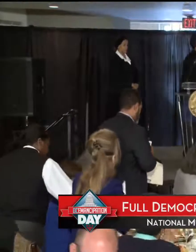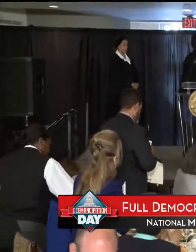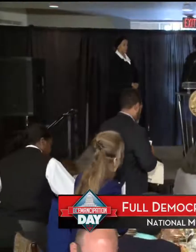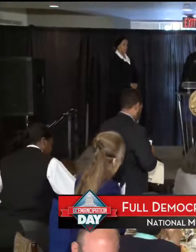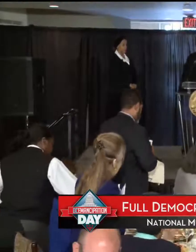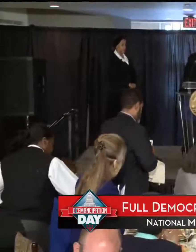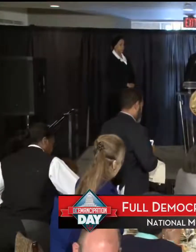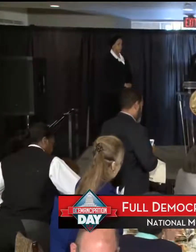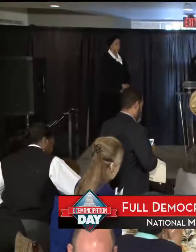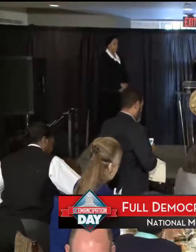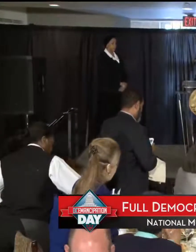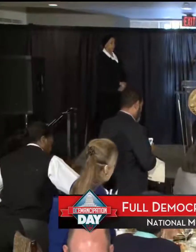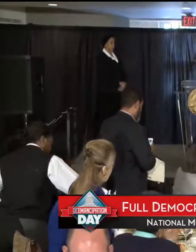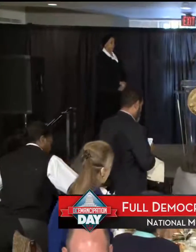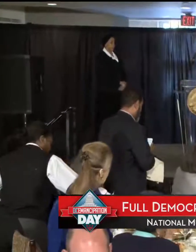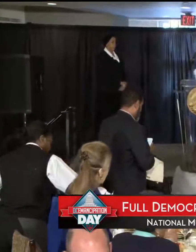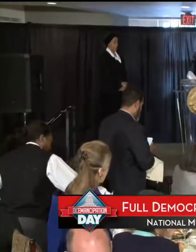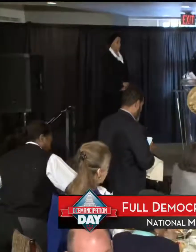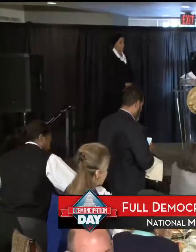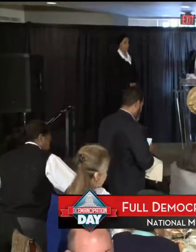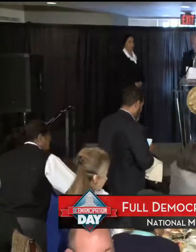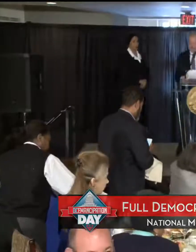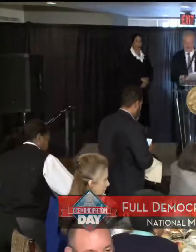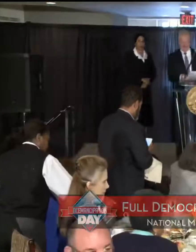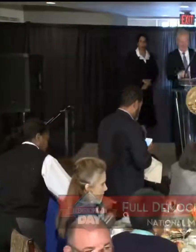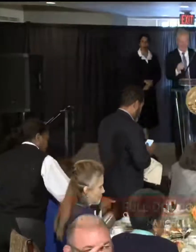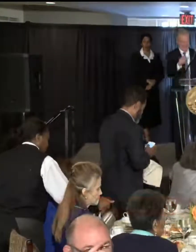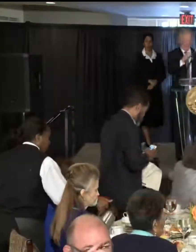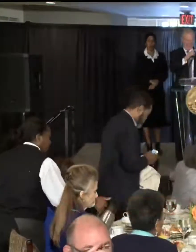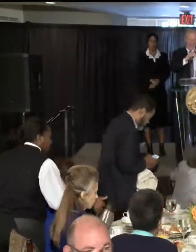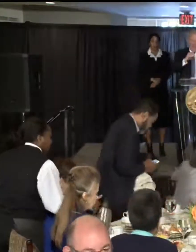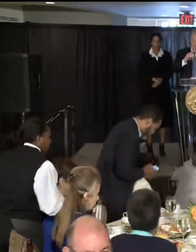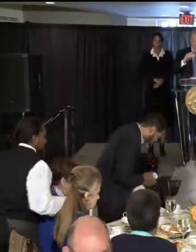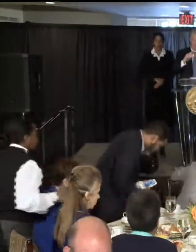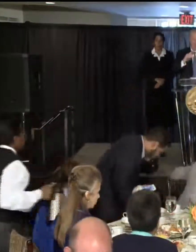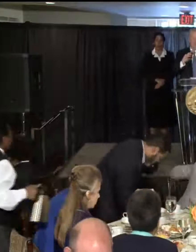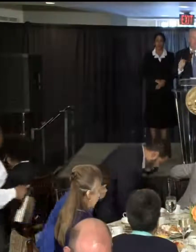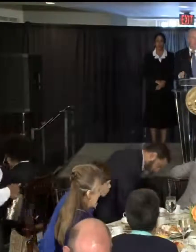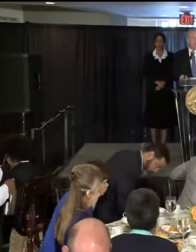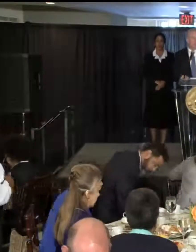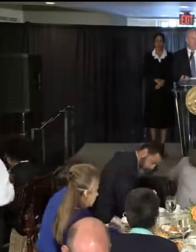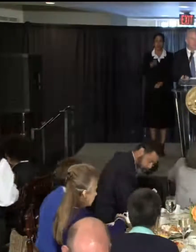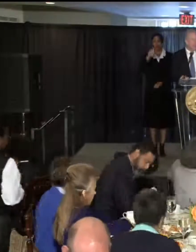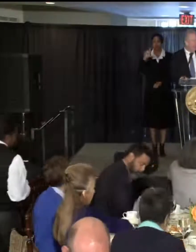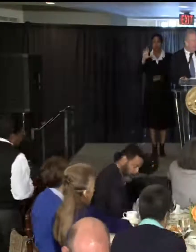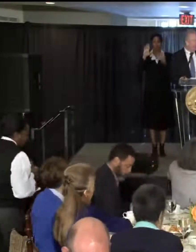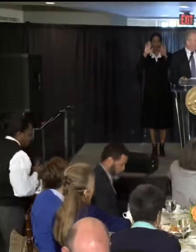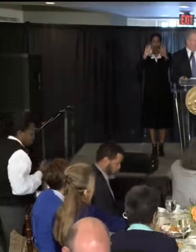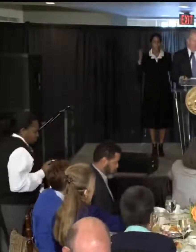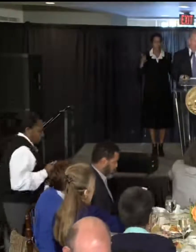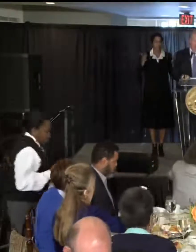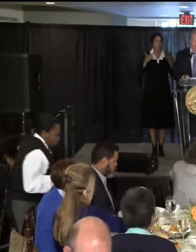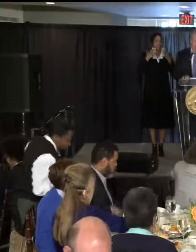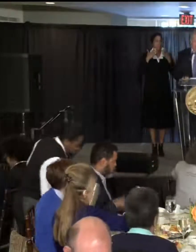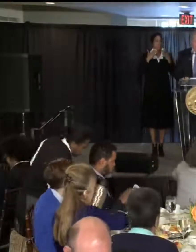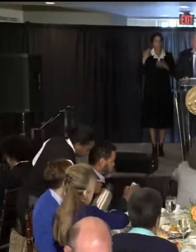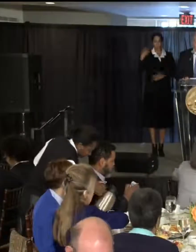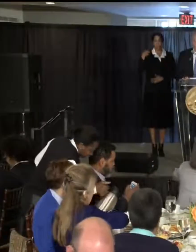WELL, IT IS GREAT TO BE HERE. THANK YOU, MAYOR BOWSER, THANK